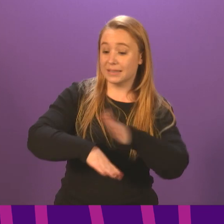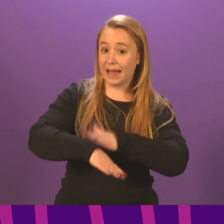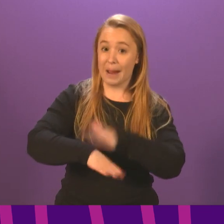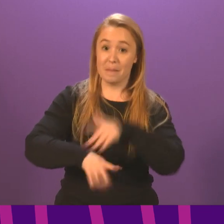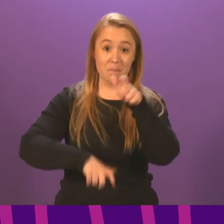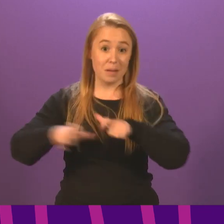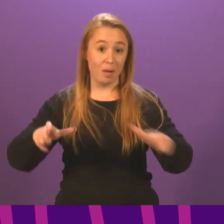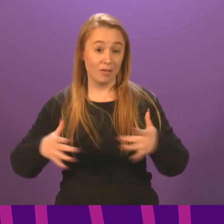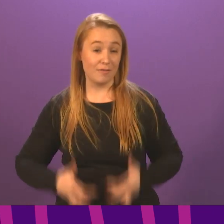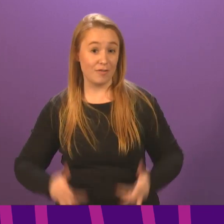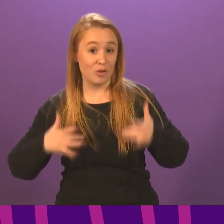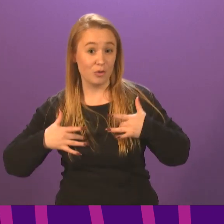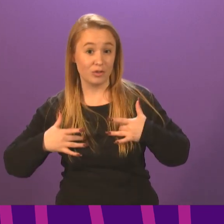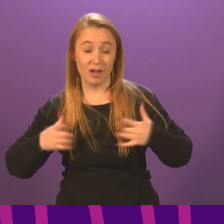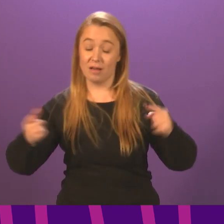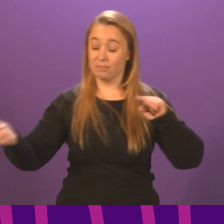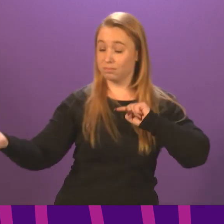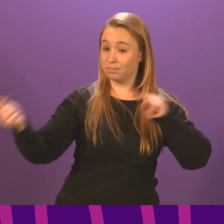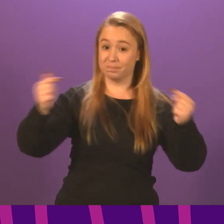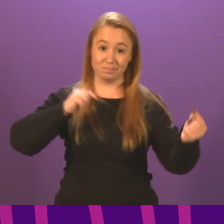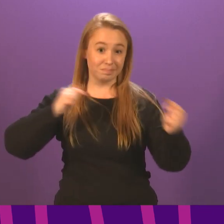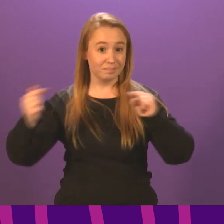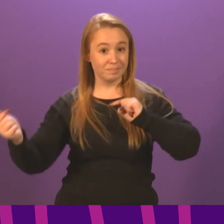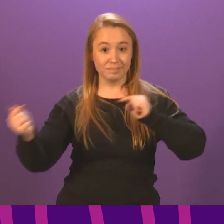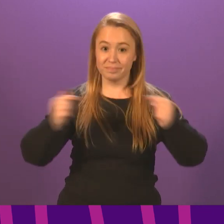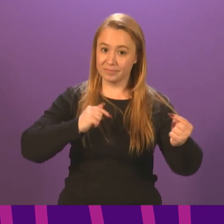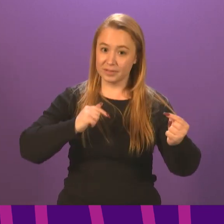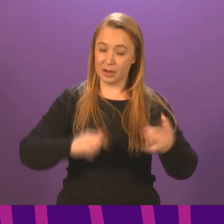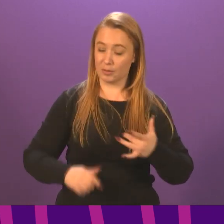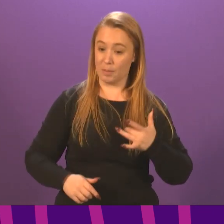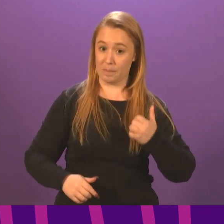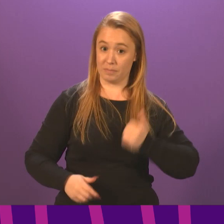decision was rash. I cannot speak for others but, from my point of view, it was not rash.